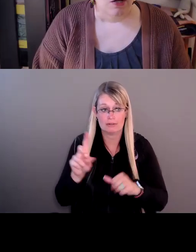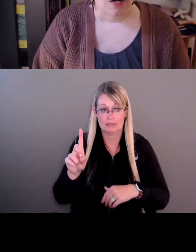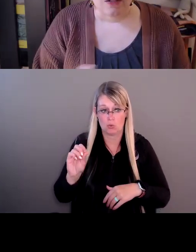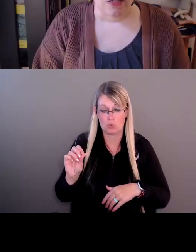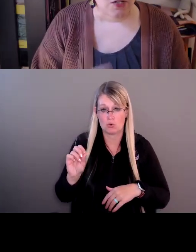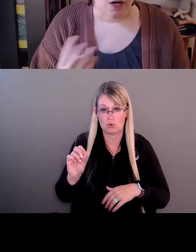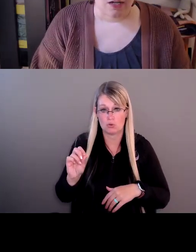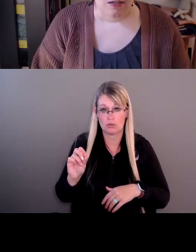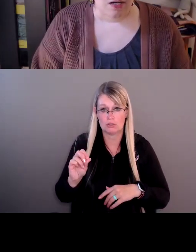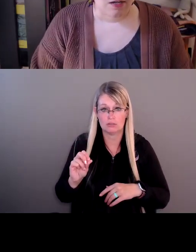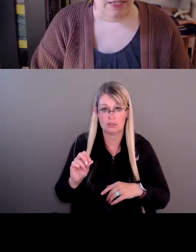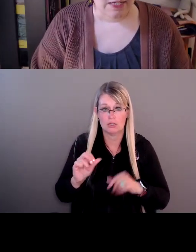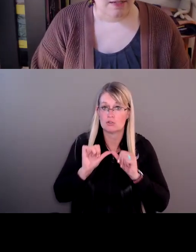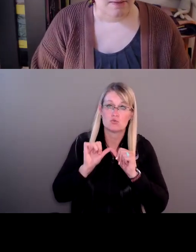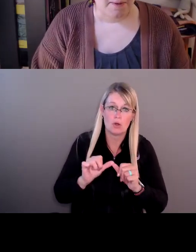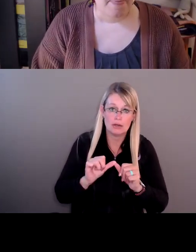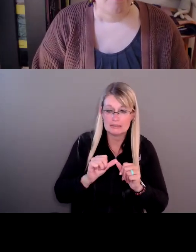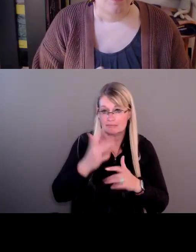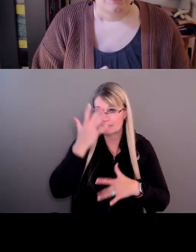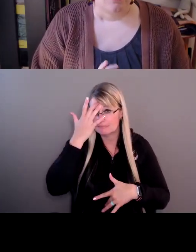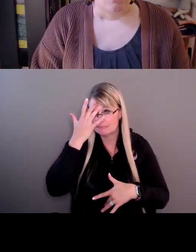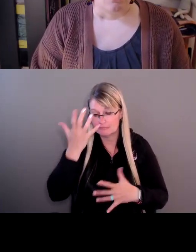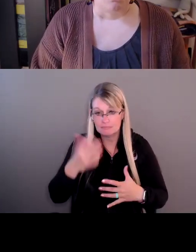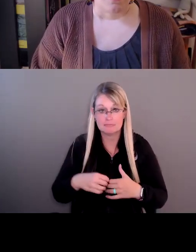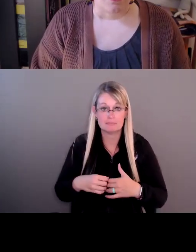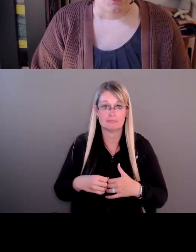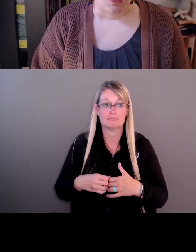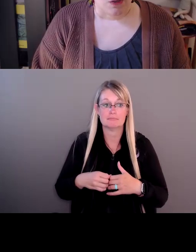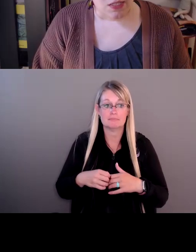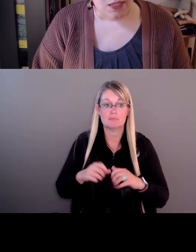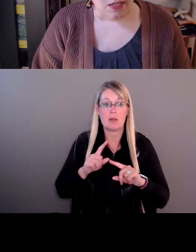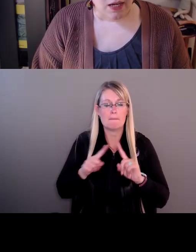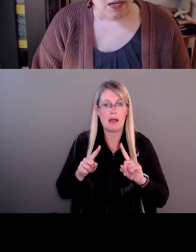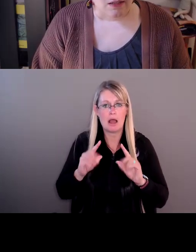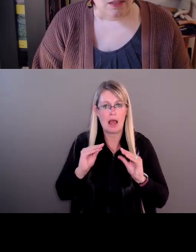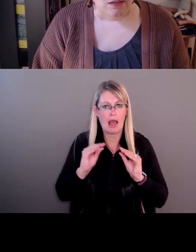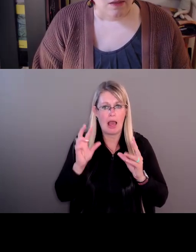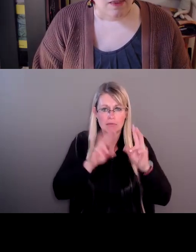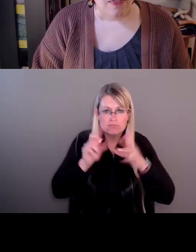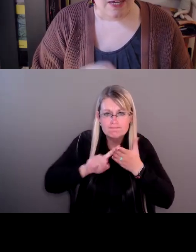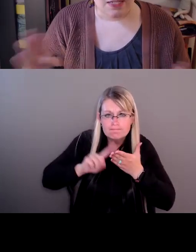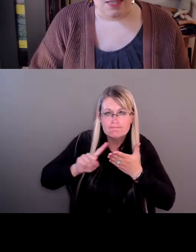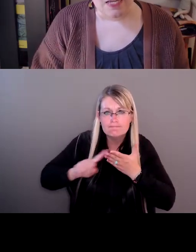chronic illness, chronic disease. And then I looked more closely and the things that they